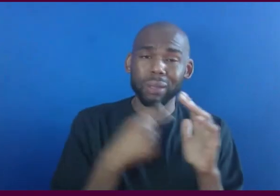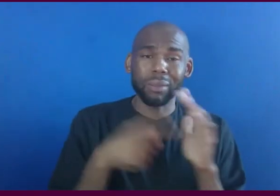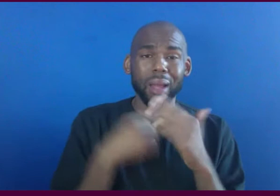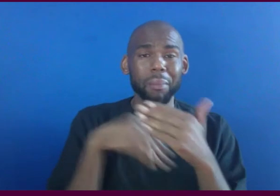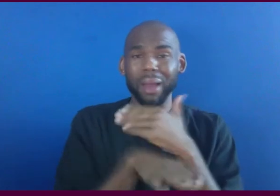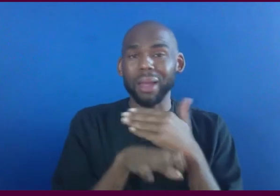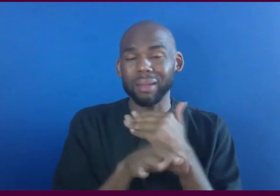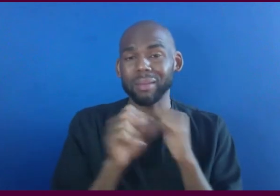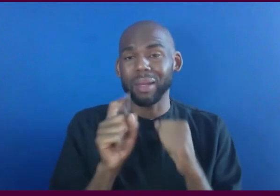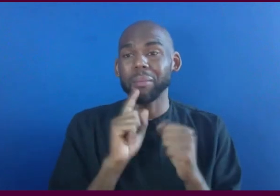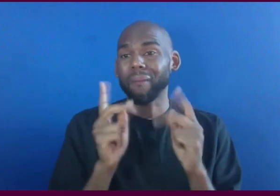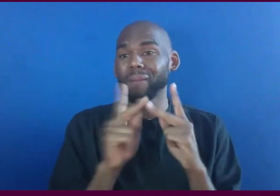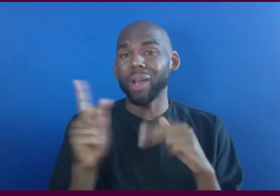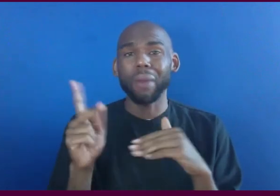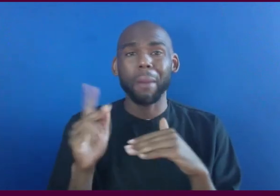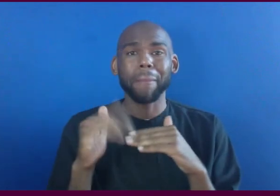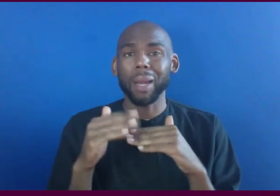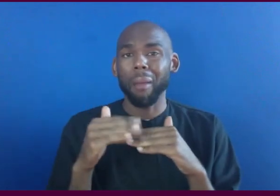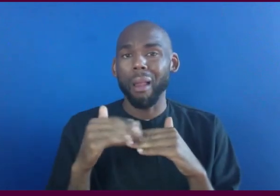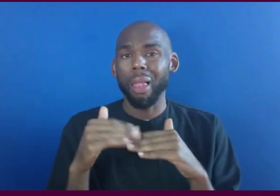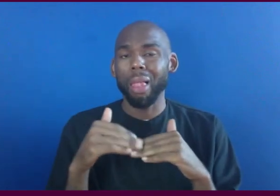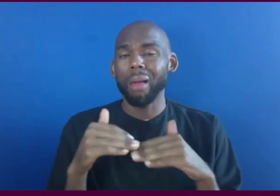Sometimes access is very, very minimal.